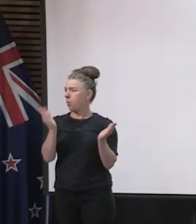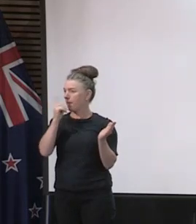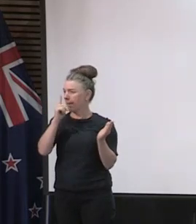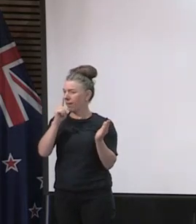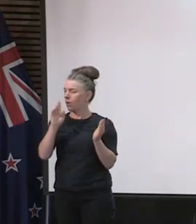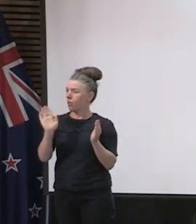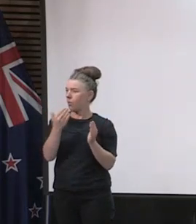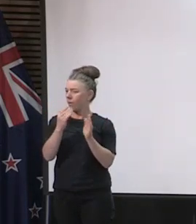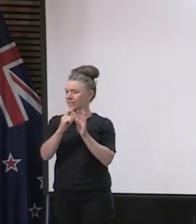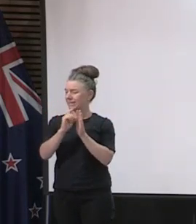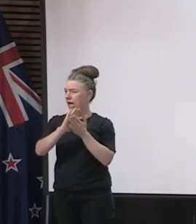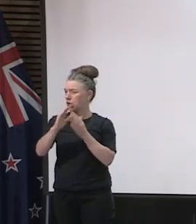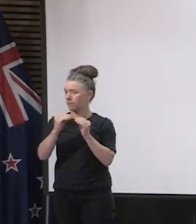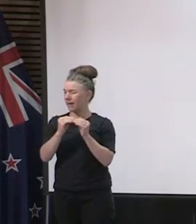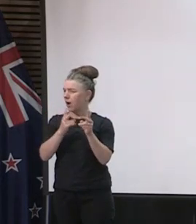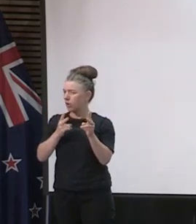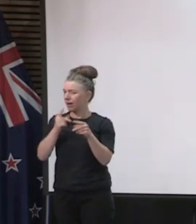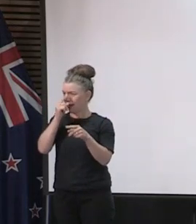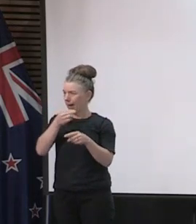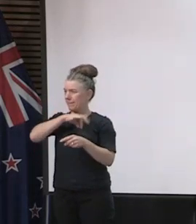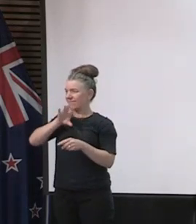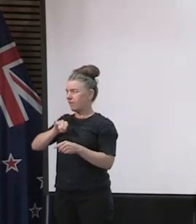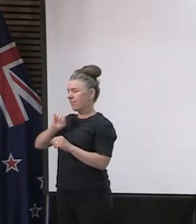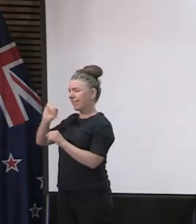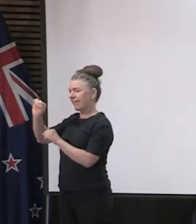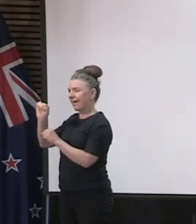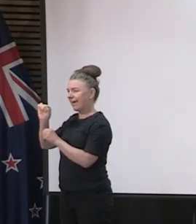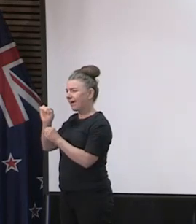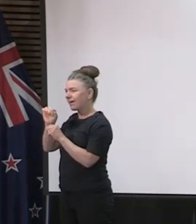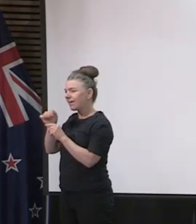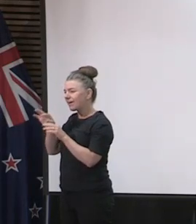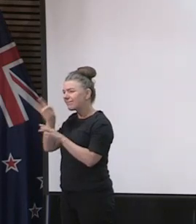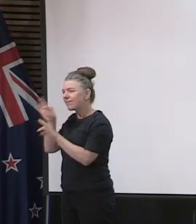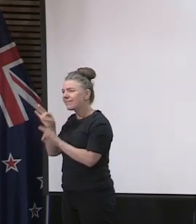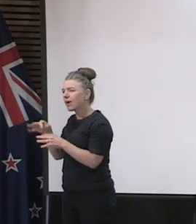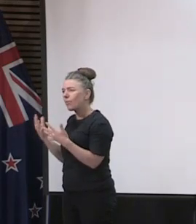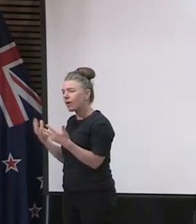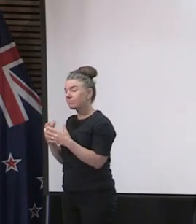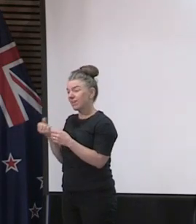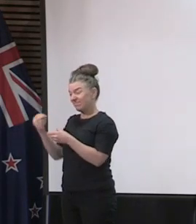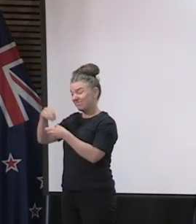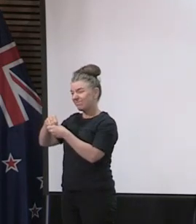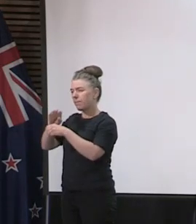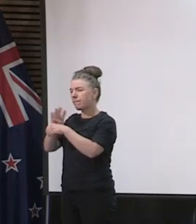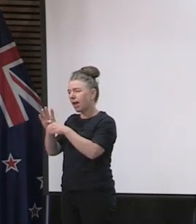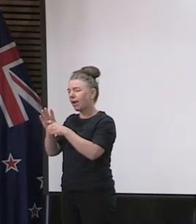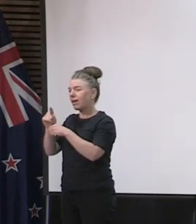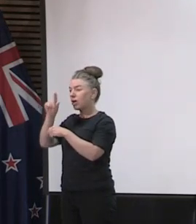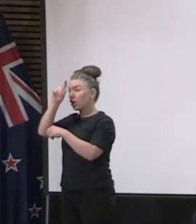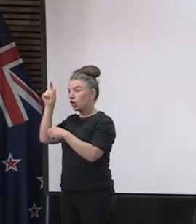those learnings into our advice, nationally. So all District Health Boards can benefit from that. It had a